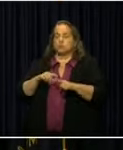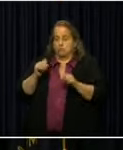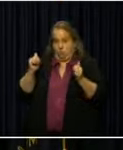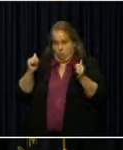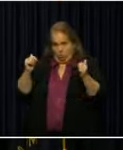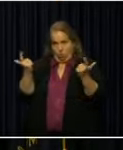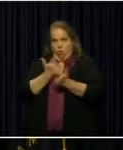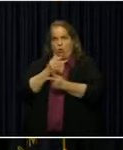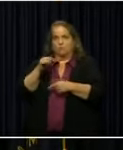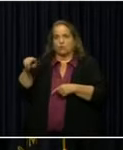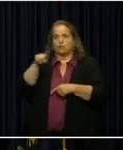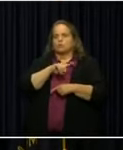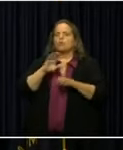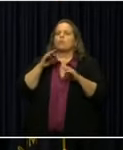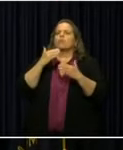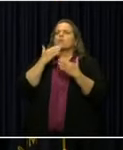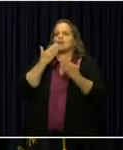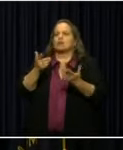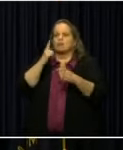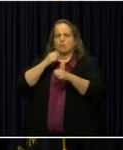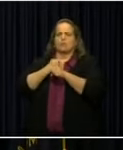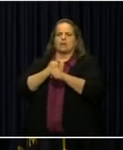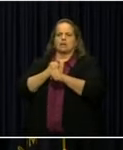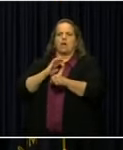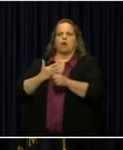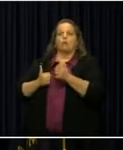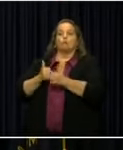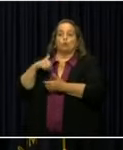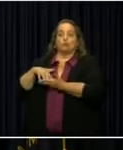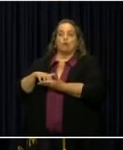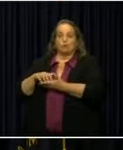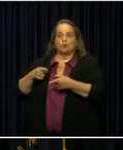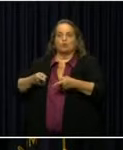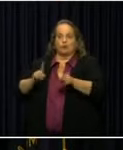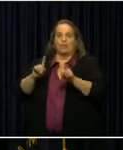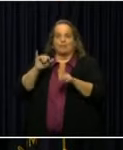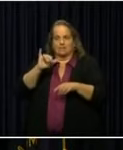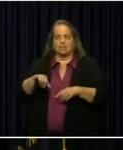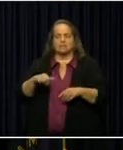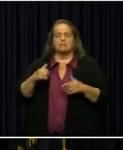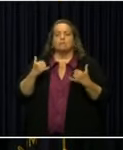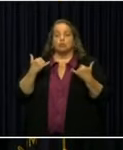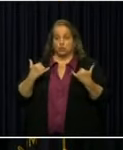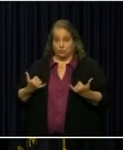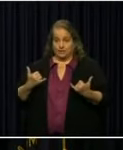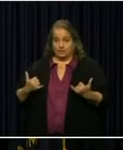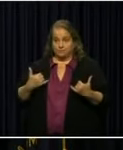TODAY HAVE TESTED POSITIVE, BUT ONE LAB NIGHT HAVE A 24-HOUR